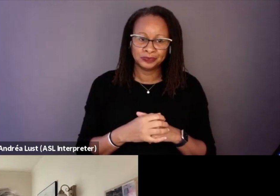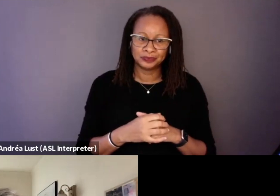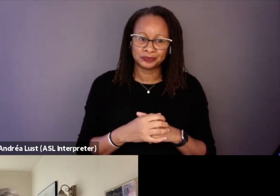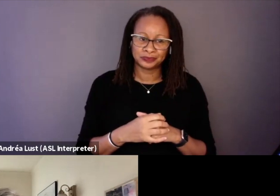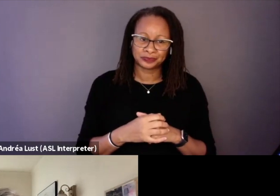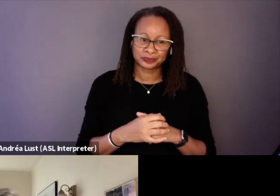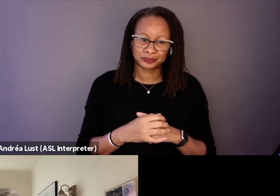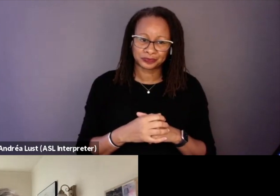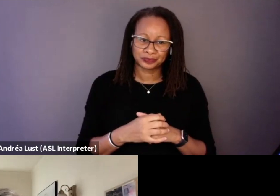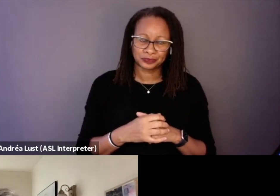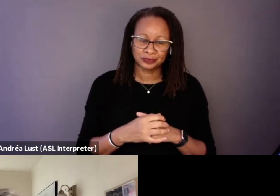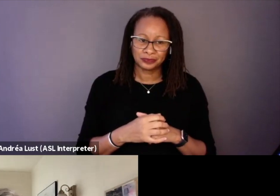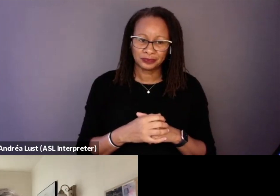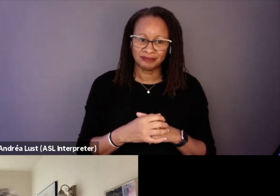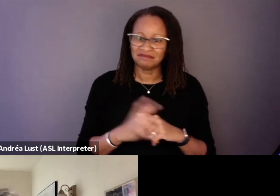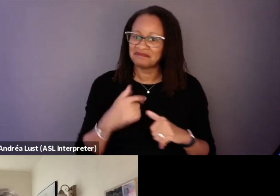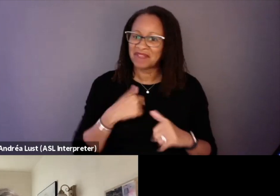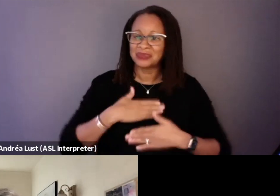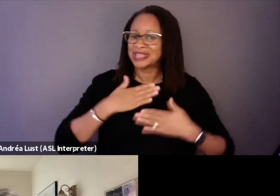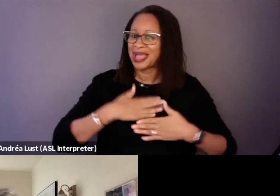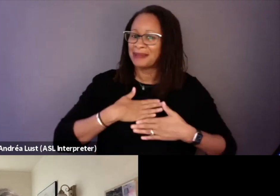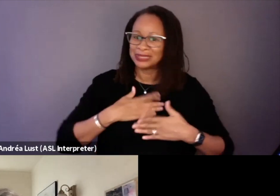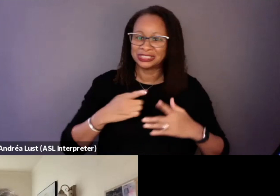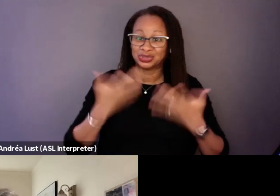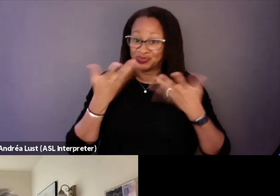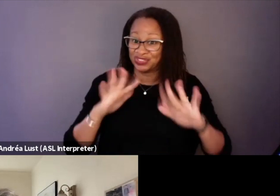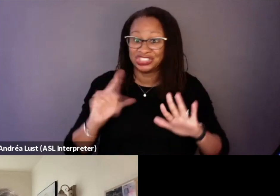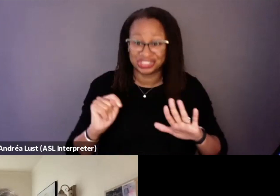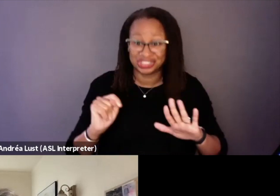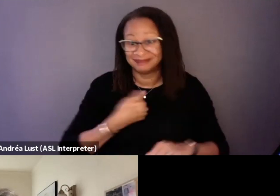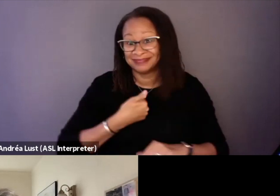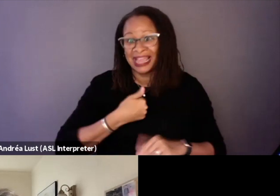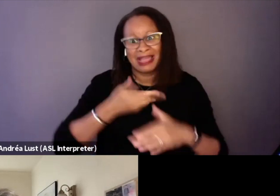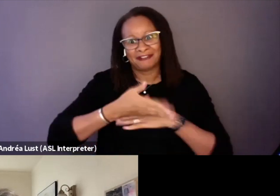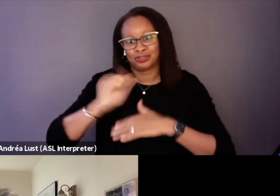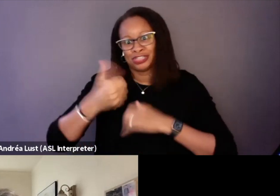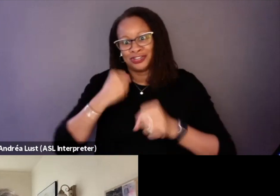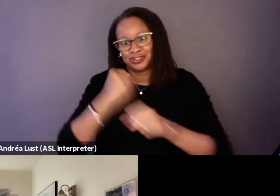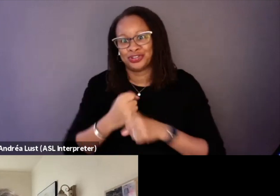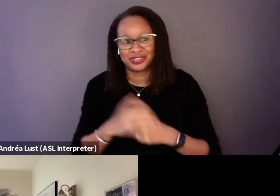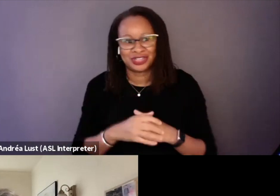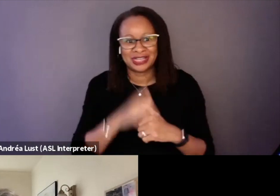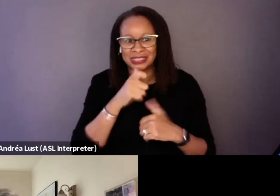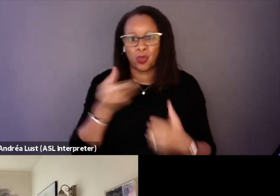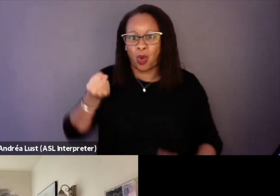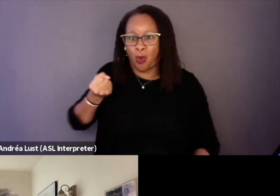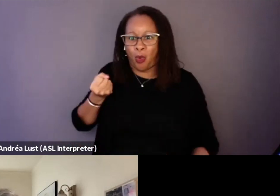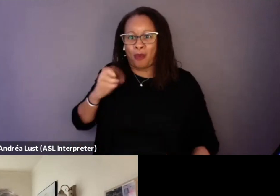truly, I was just the happiest to finish it. After 10 years I don't wanna hold back anything.